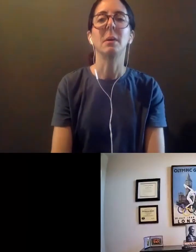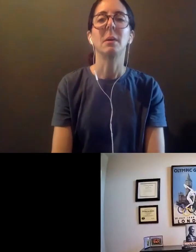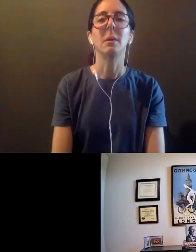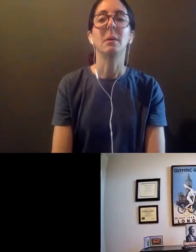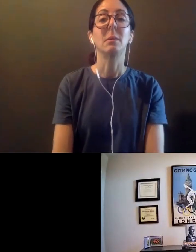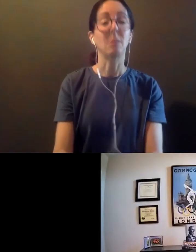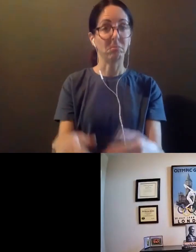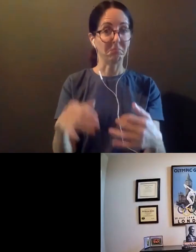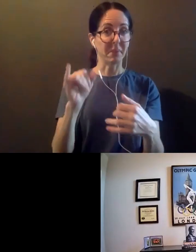question period.